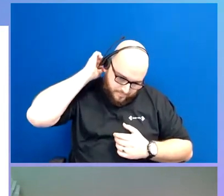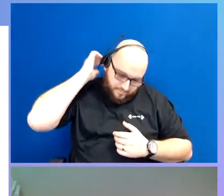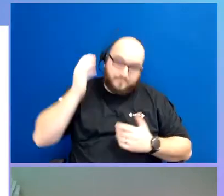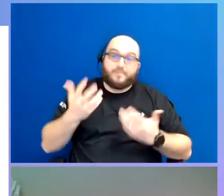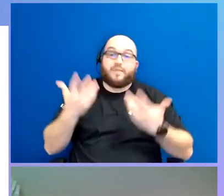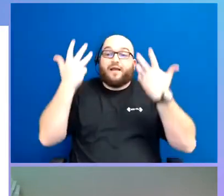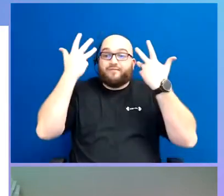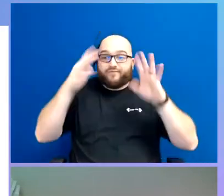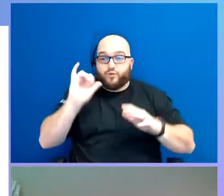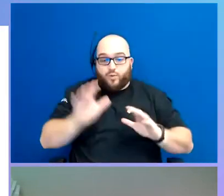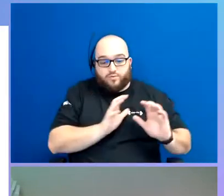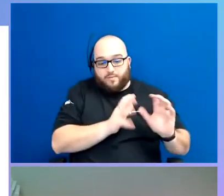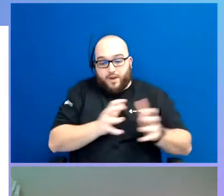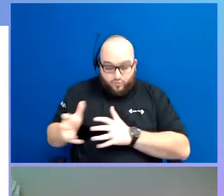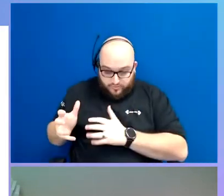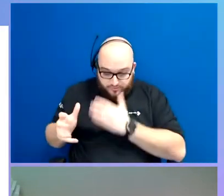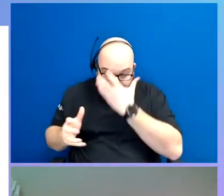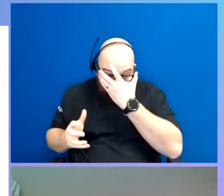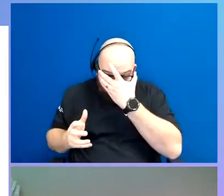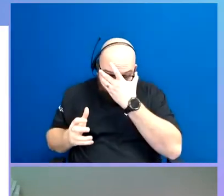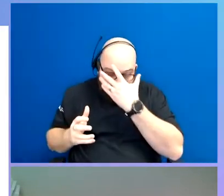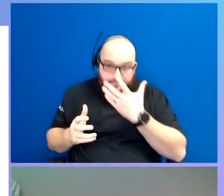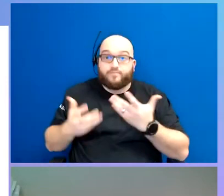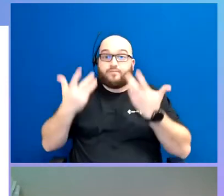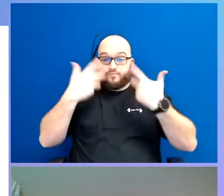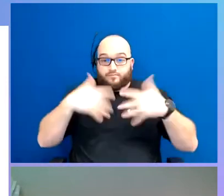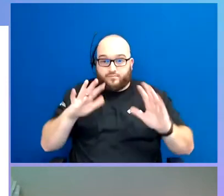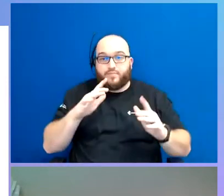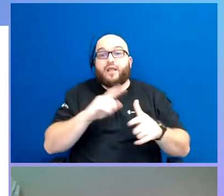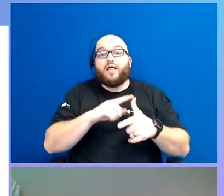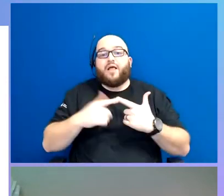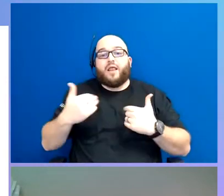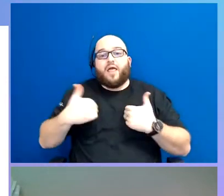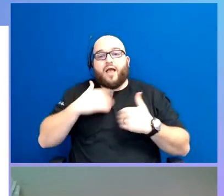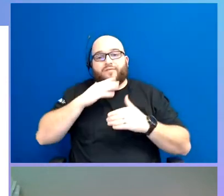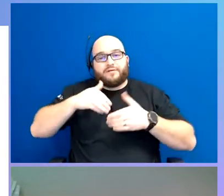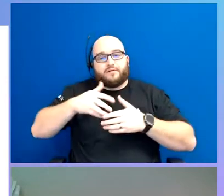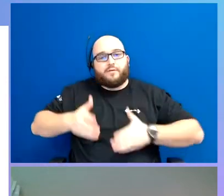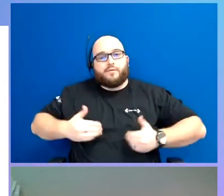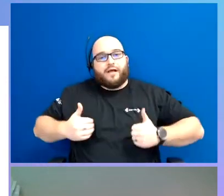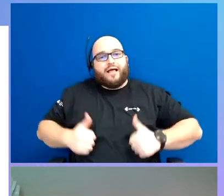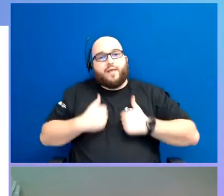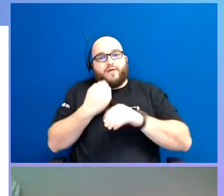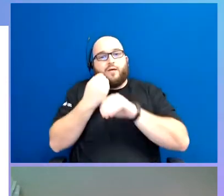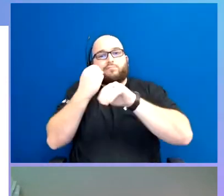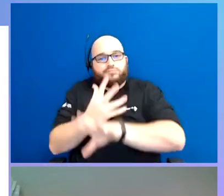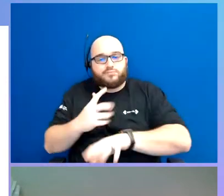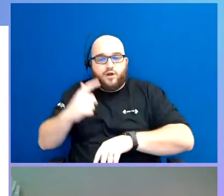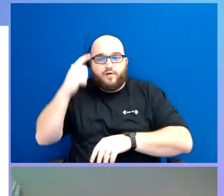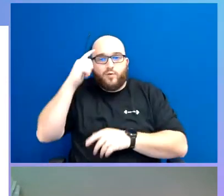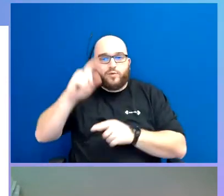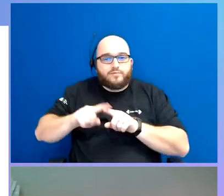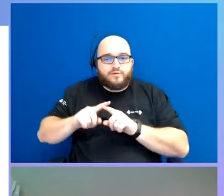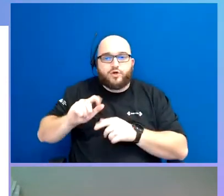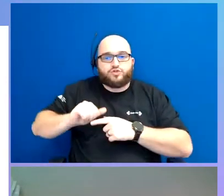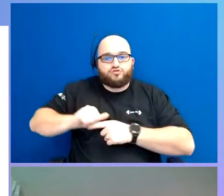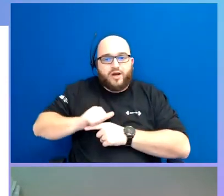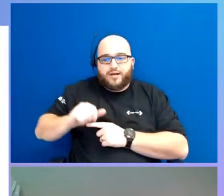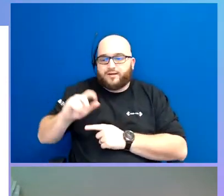then we had, um, live sessions